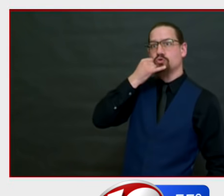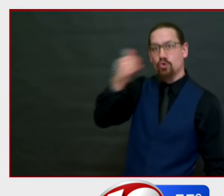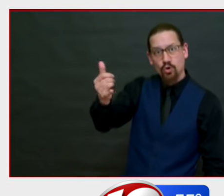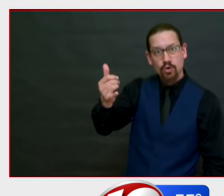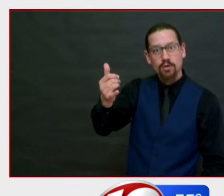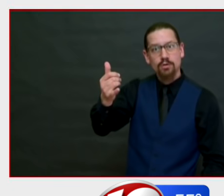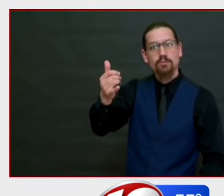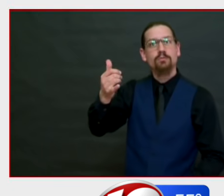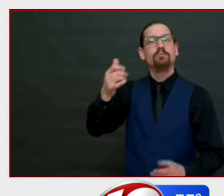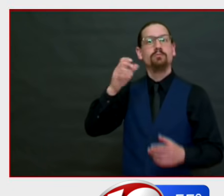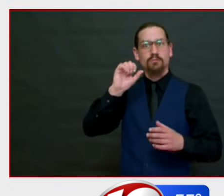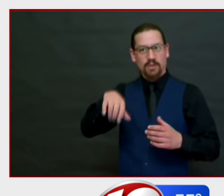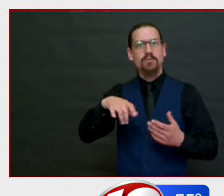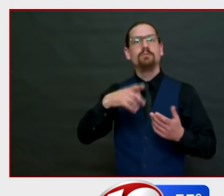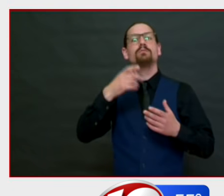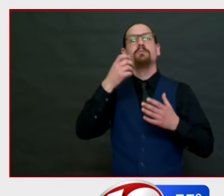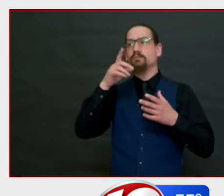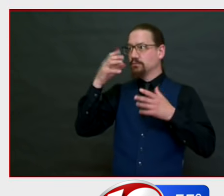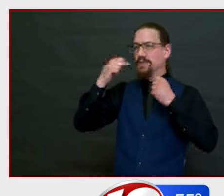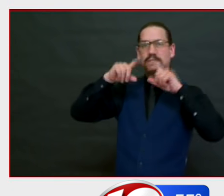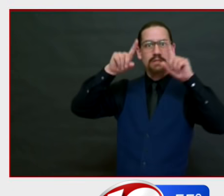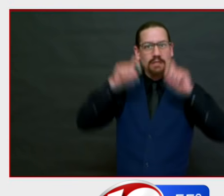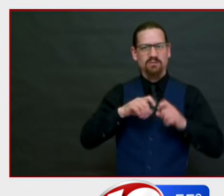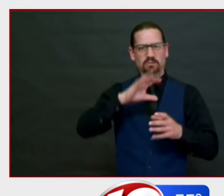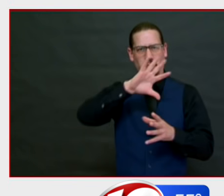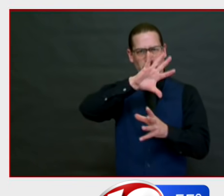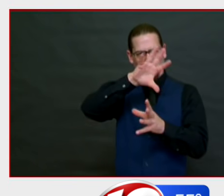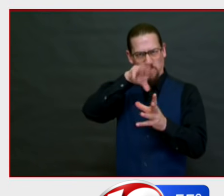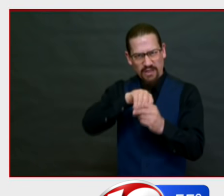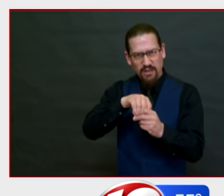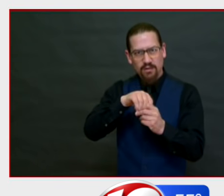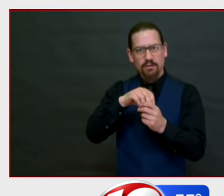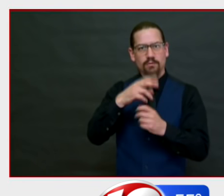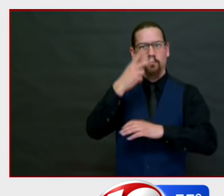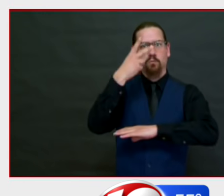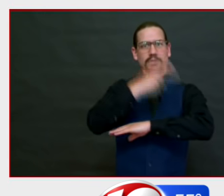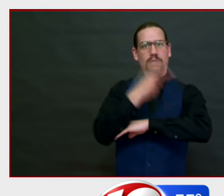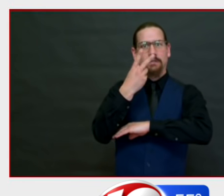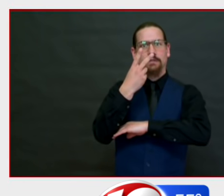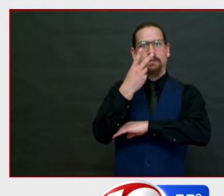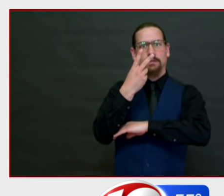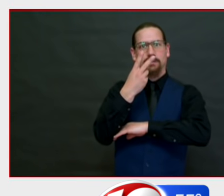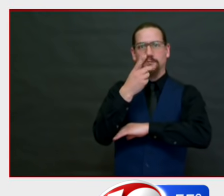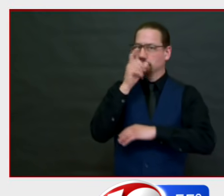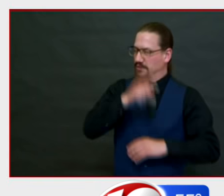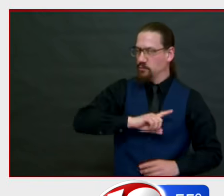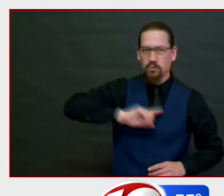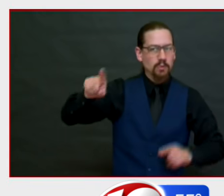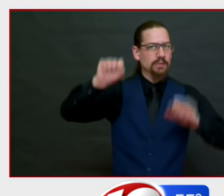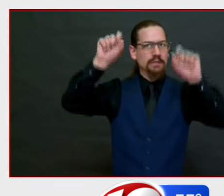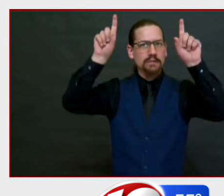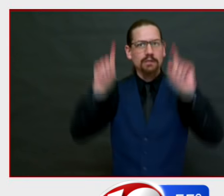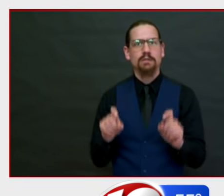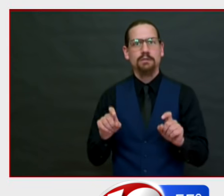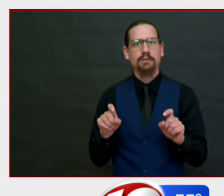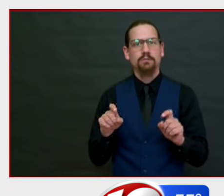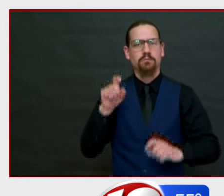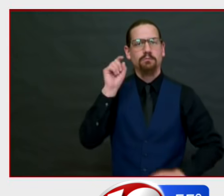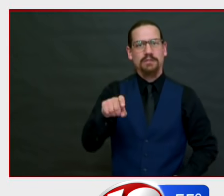AND YOU CALL YOUR DOCTOR, BETWEEN THAT TIME AND 48 HOURS FROM THAT, WE WANT TO MAKE SURE